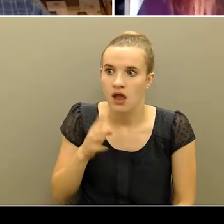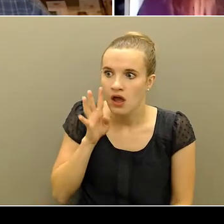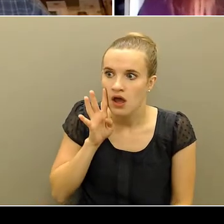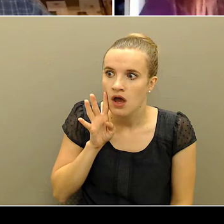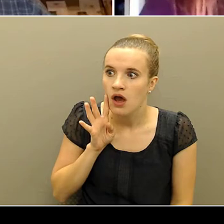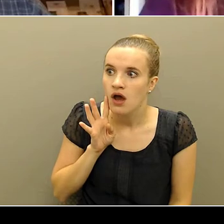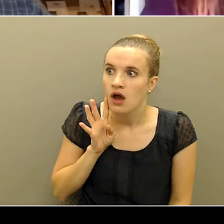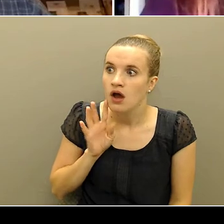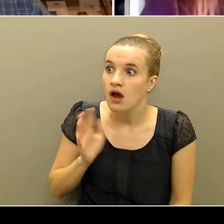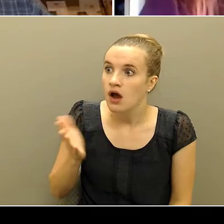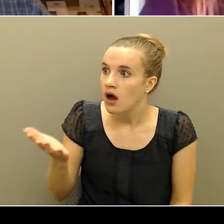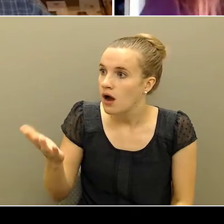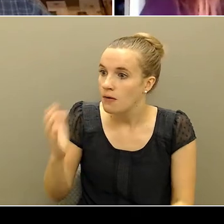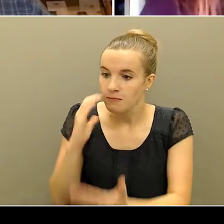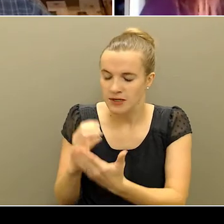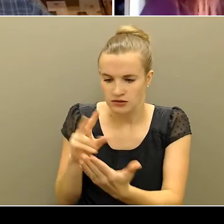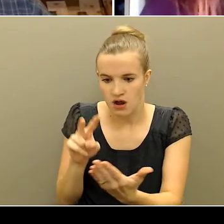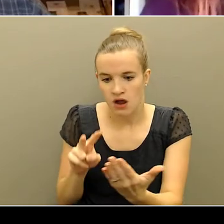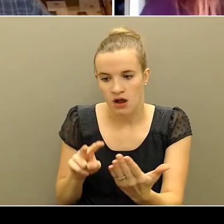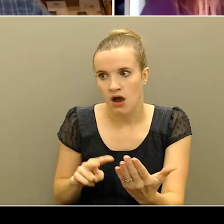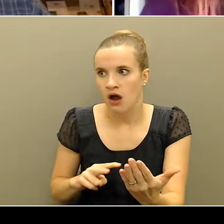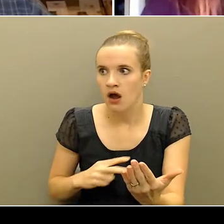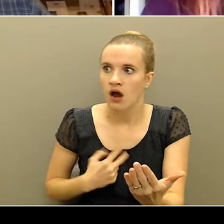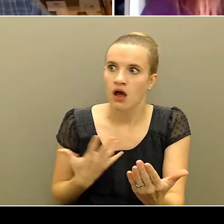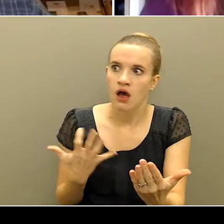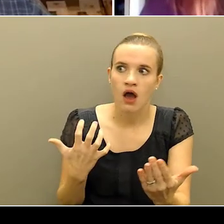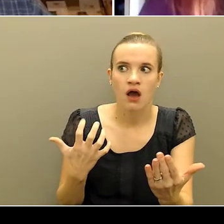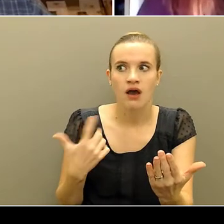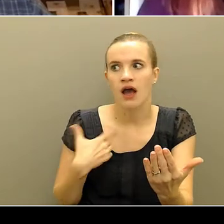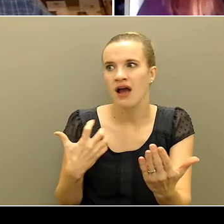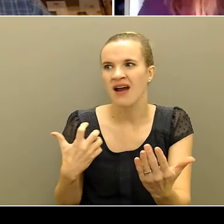paralyzed Just because, how am I going to get around? I'm gonna have to rent a